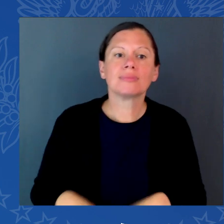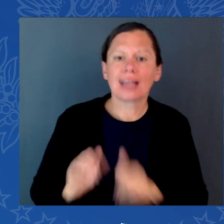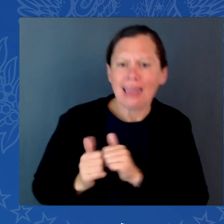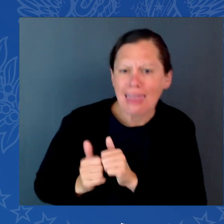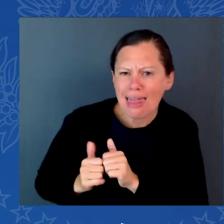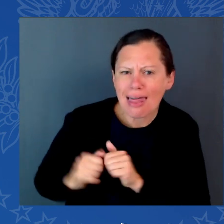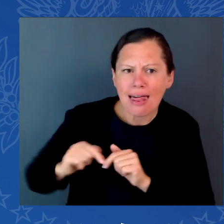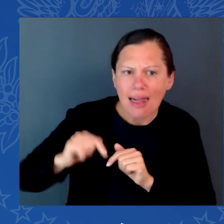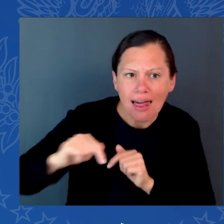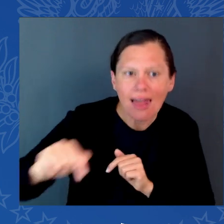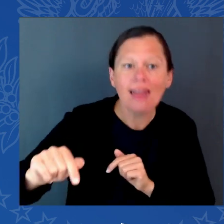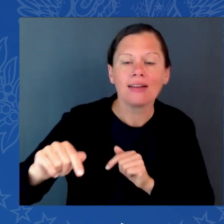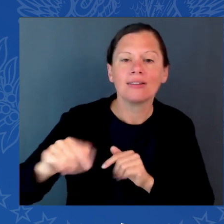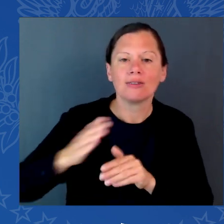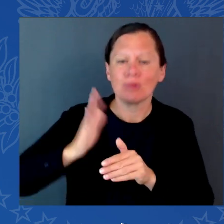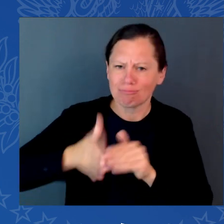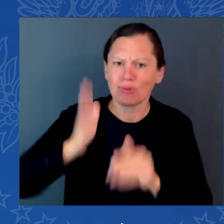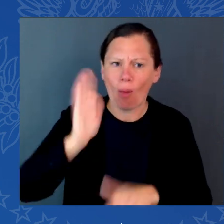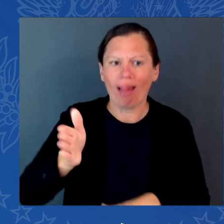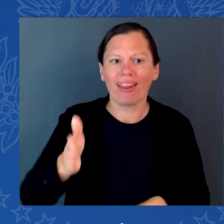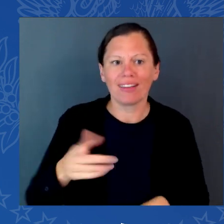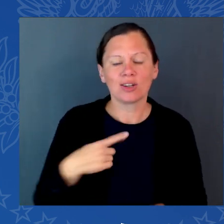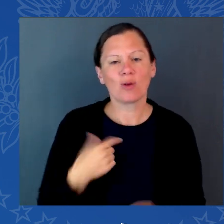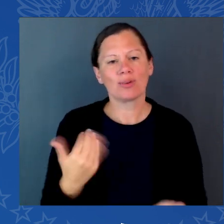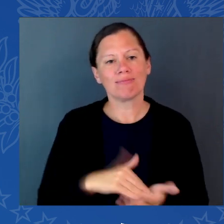This ceremony is very important. We commit together.